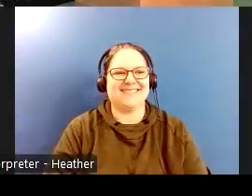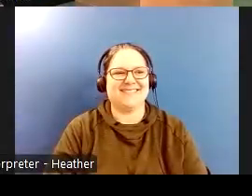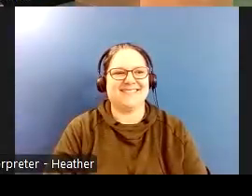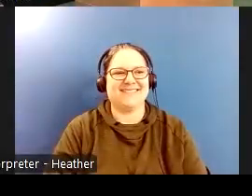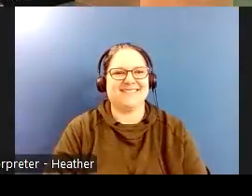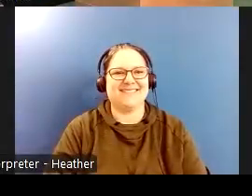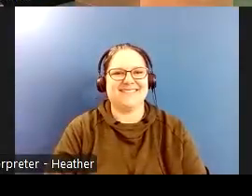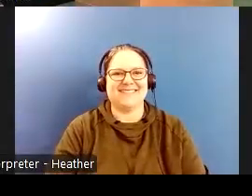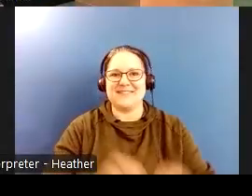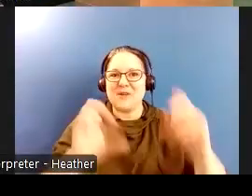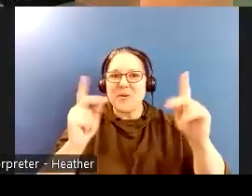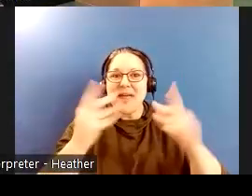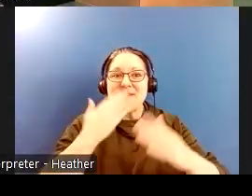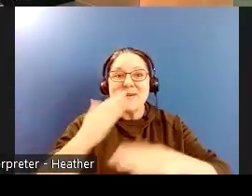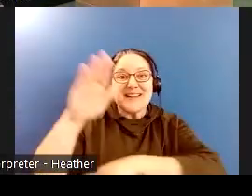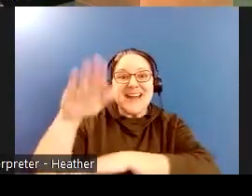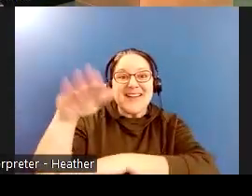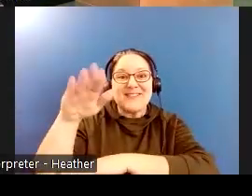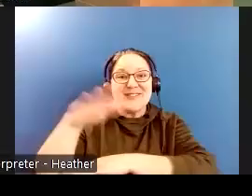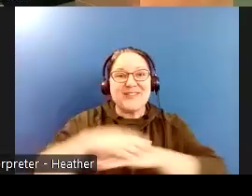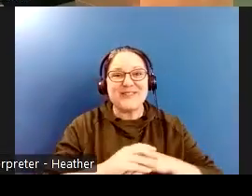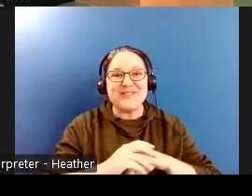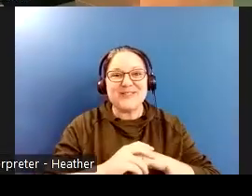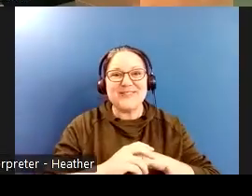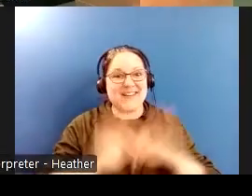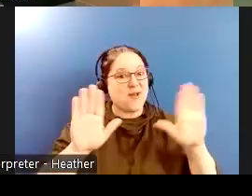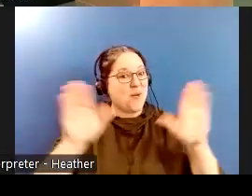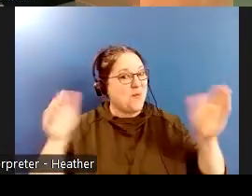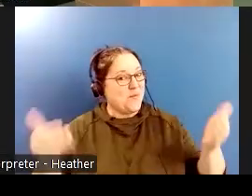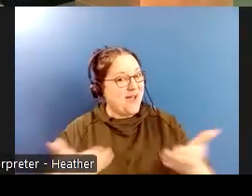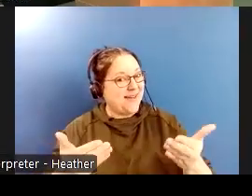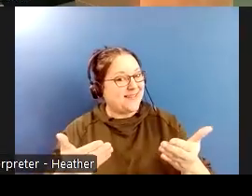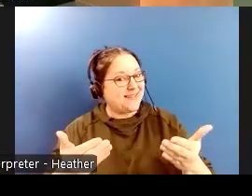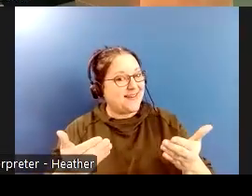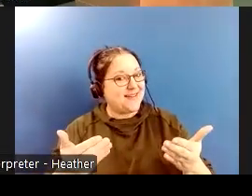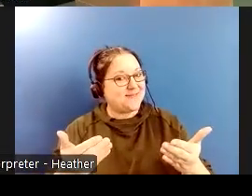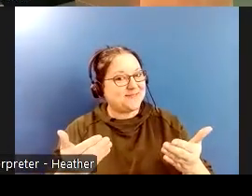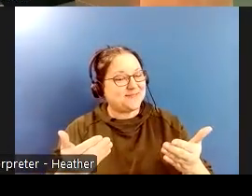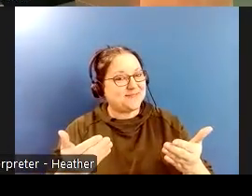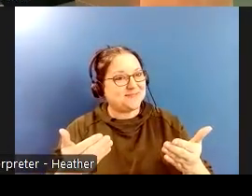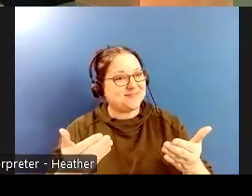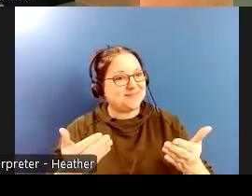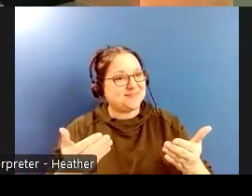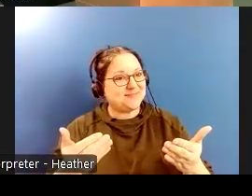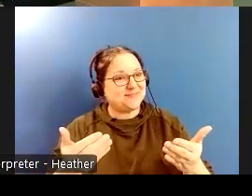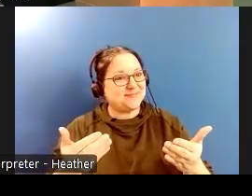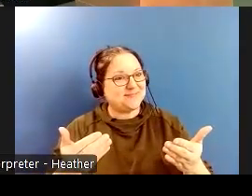Okay, good afternoon everybody. Welcome to